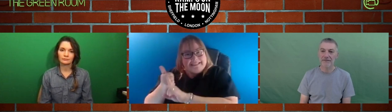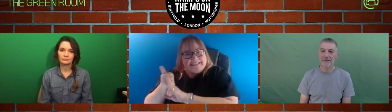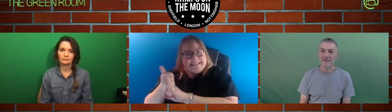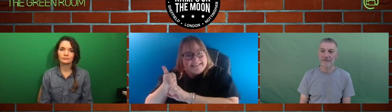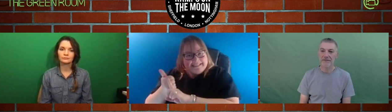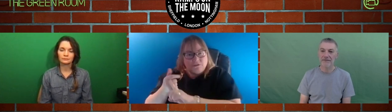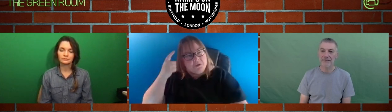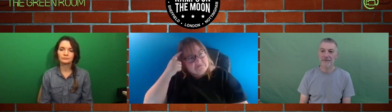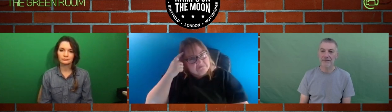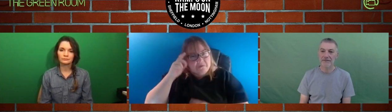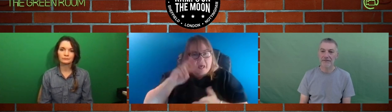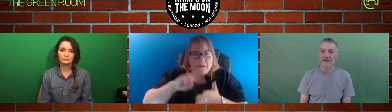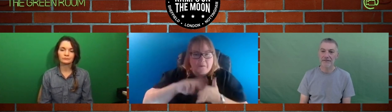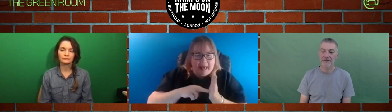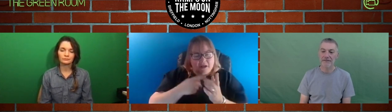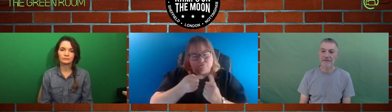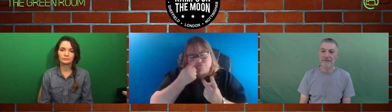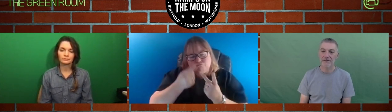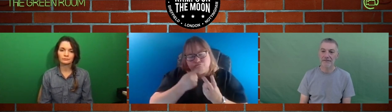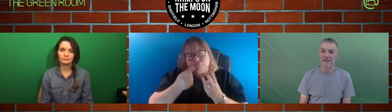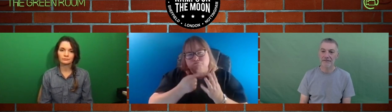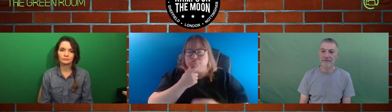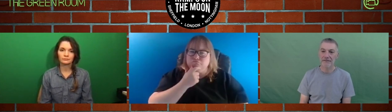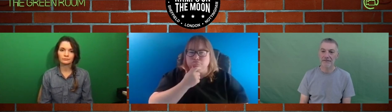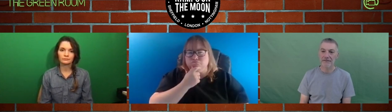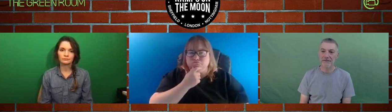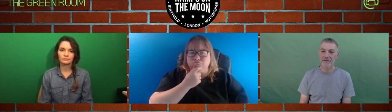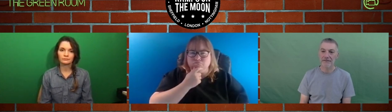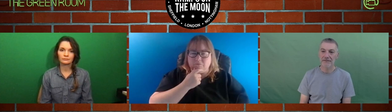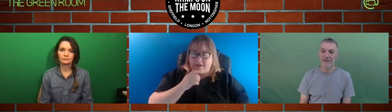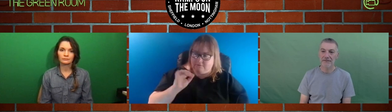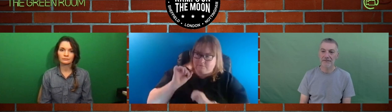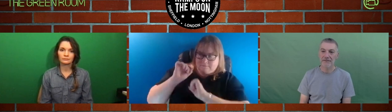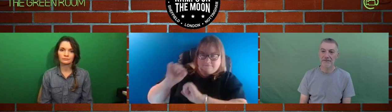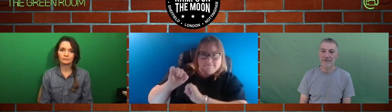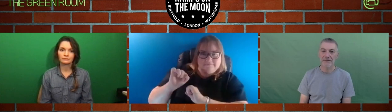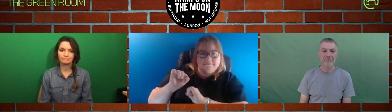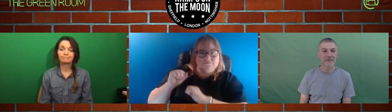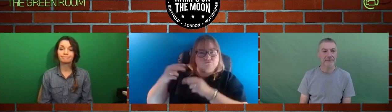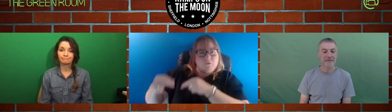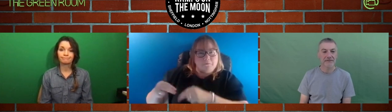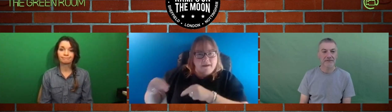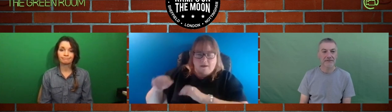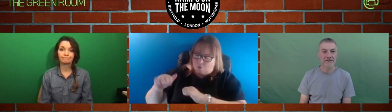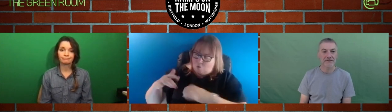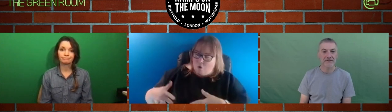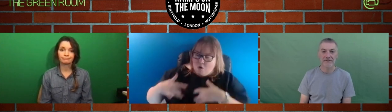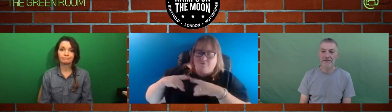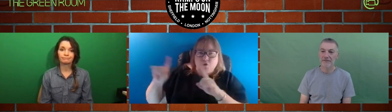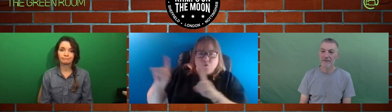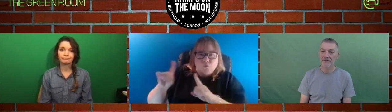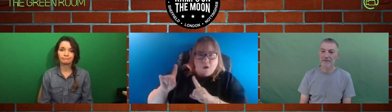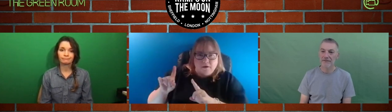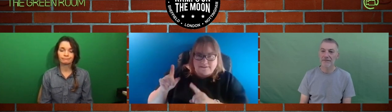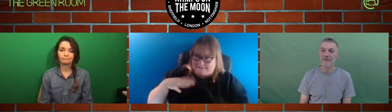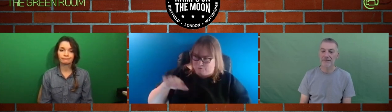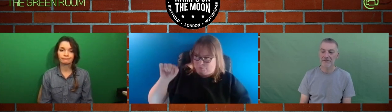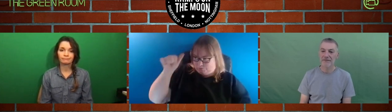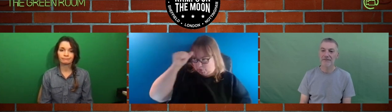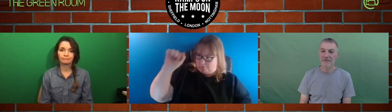think the biggest thing about that was responding to Rebekah and what was necessary. We needed to know Rebekah first before we could go